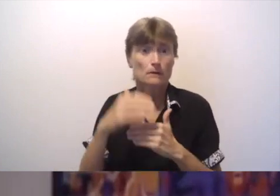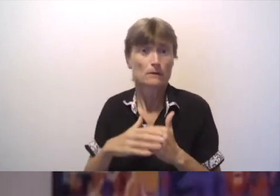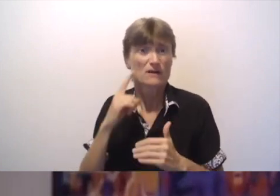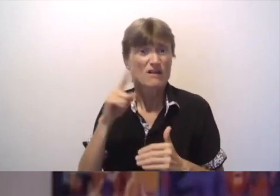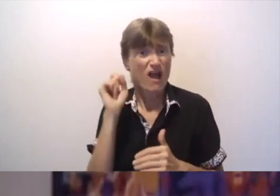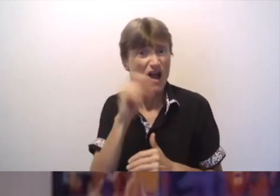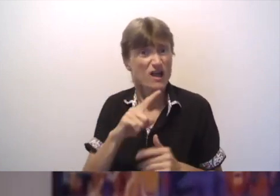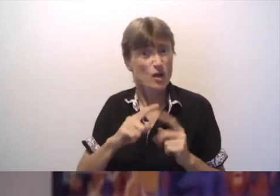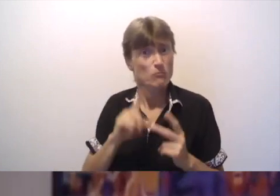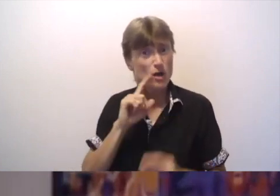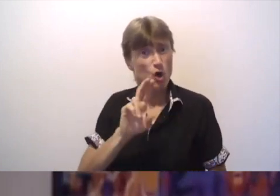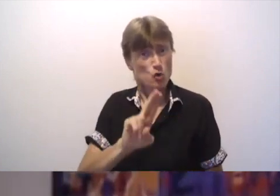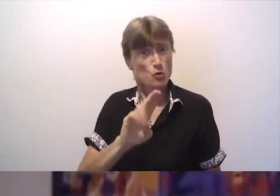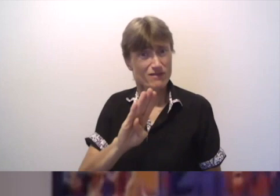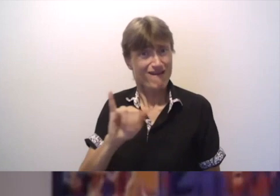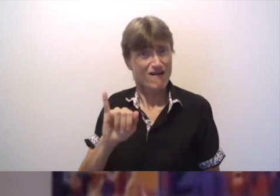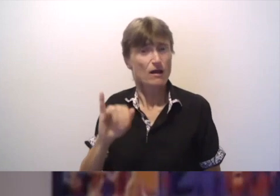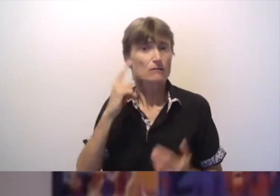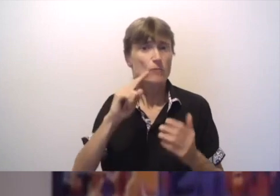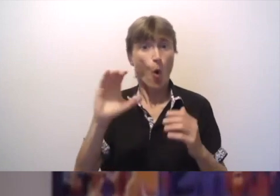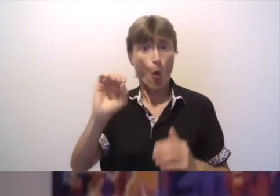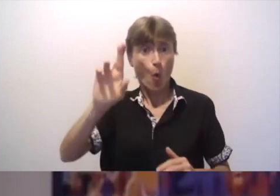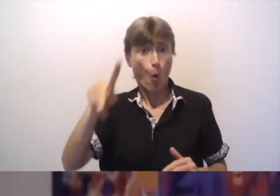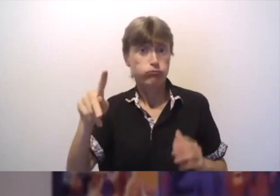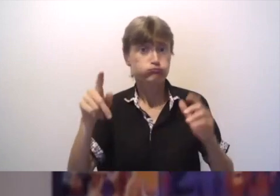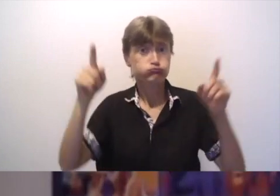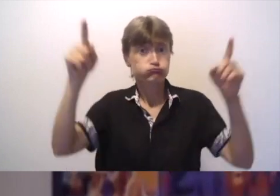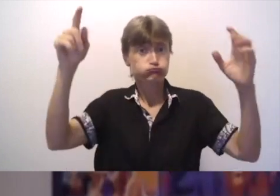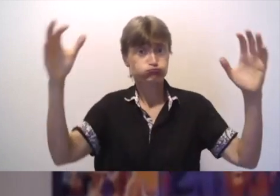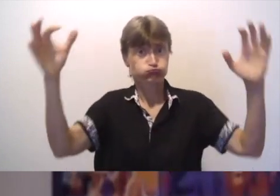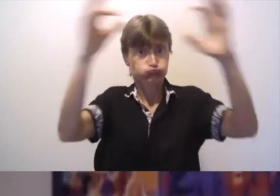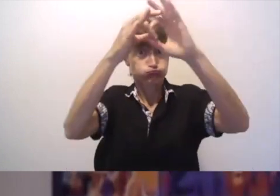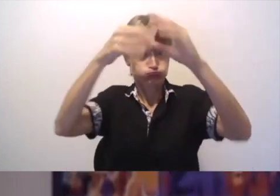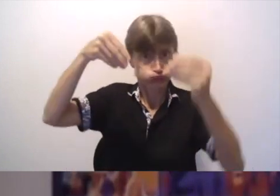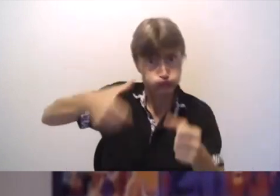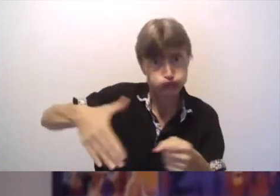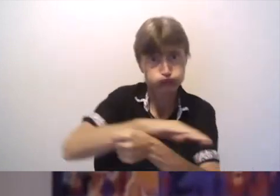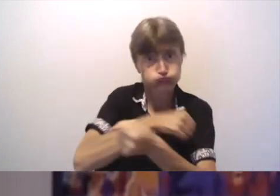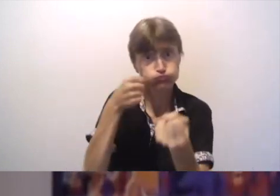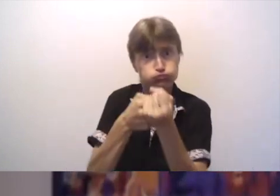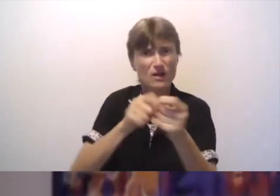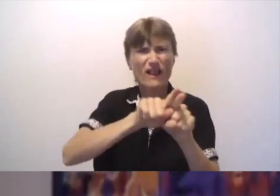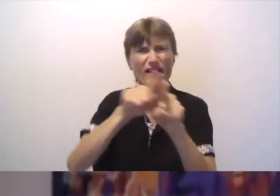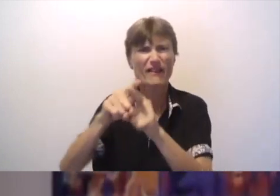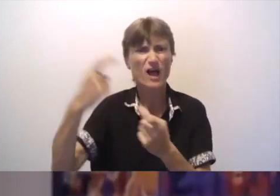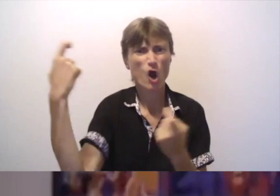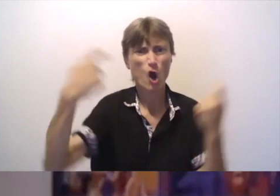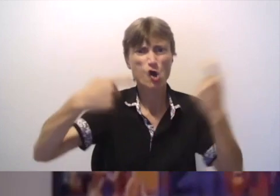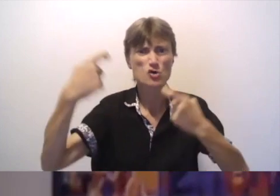ubi so corporations help fund the ubi on the promise that their contribution will cycle back to pay future employees